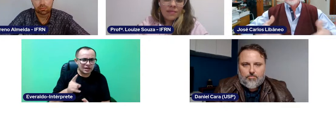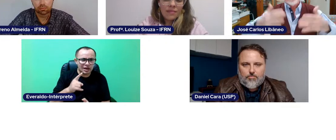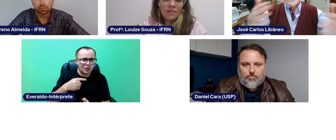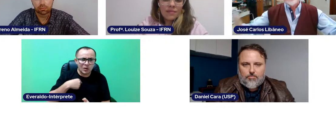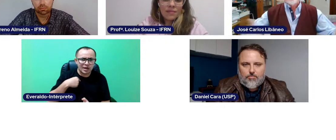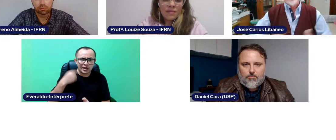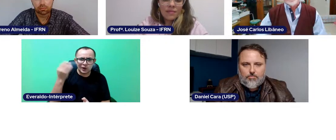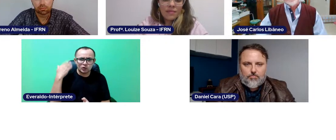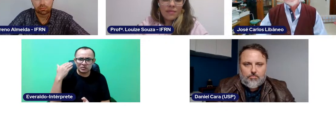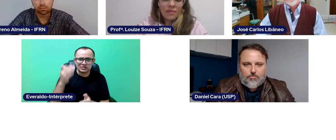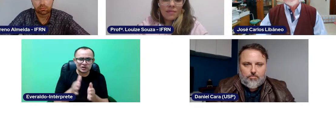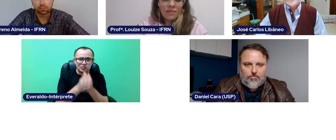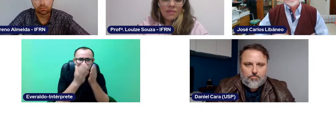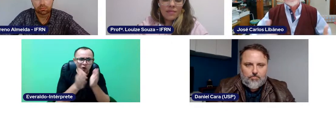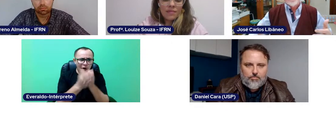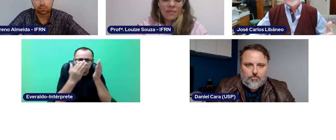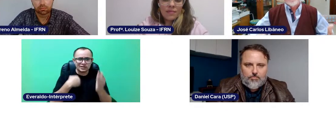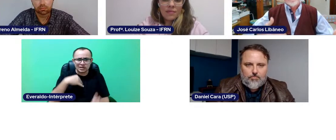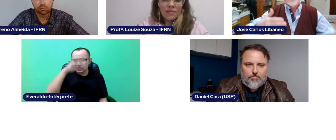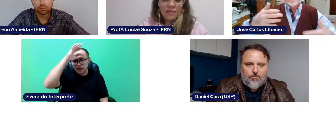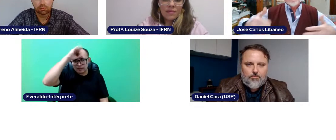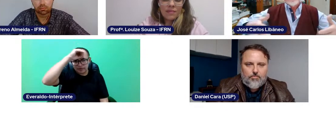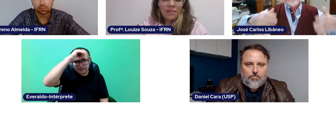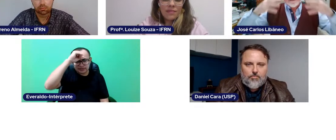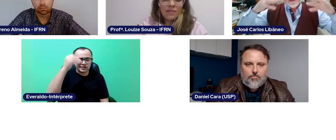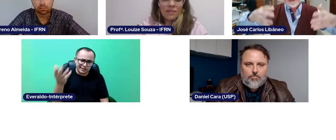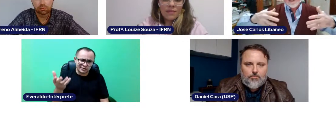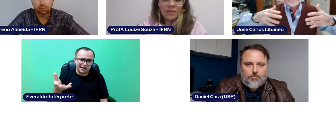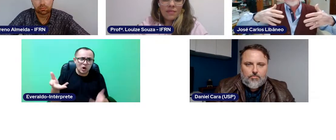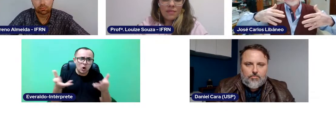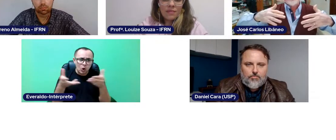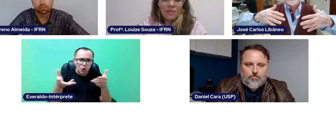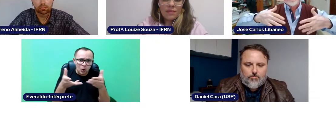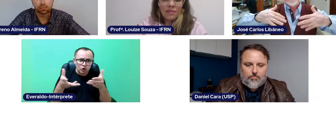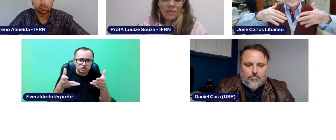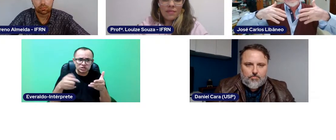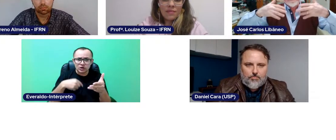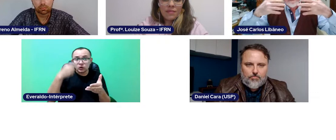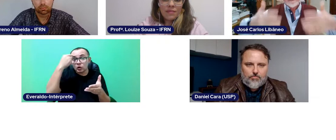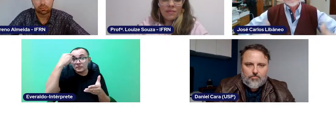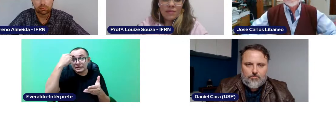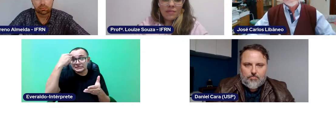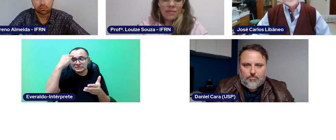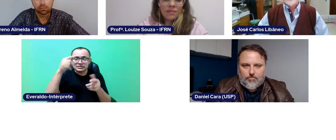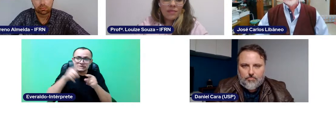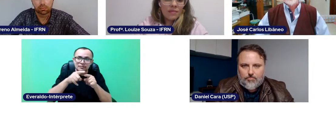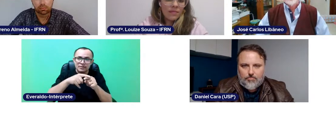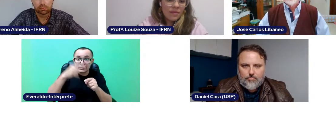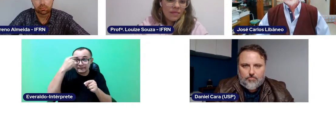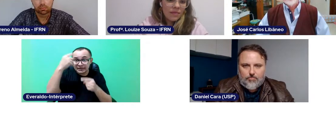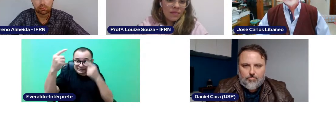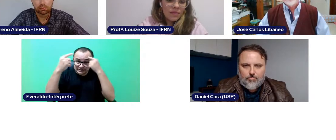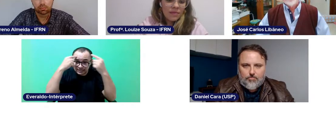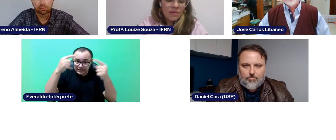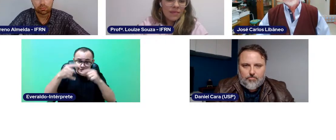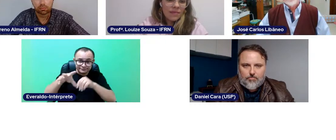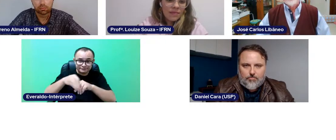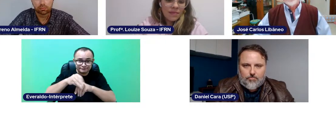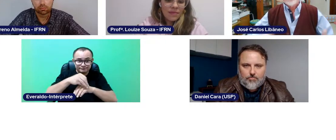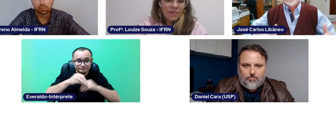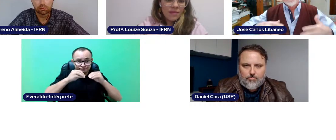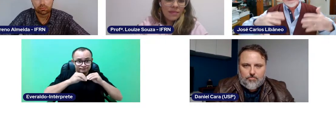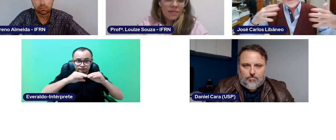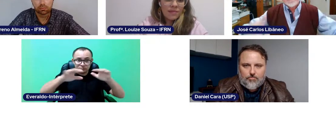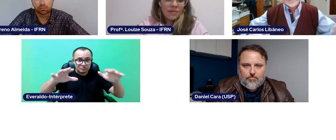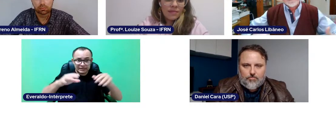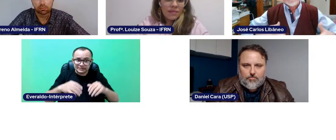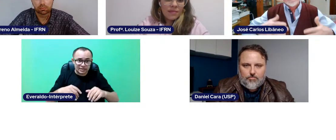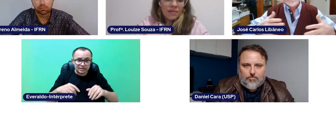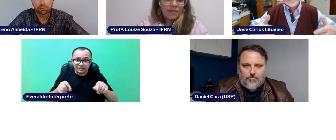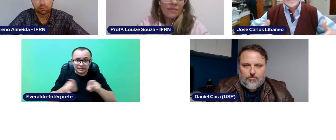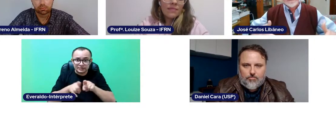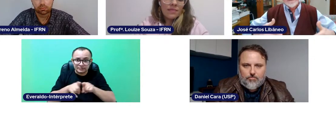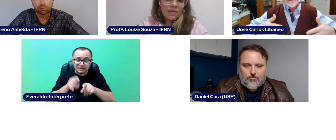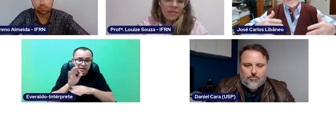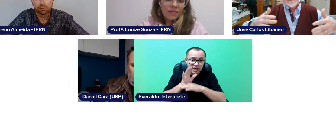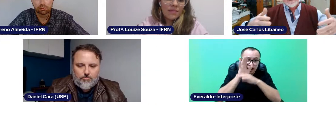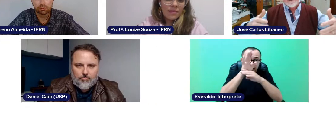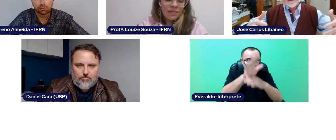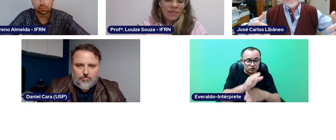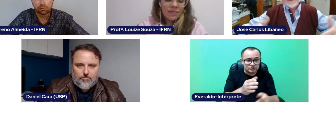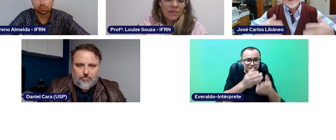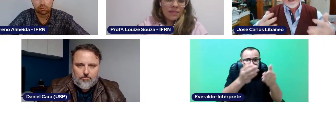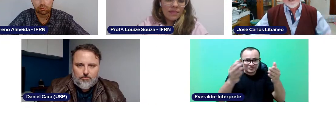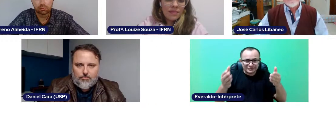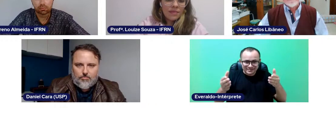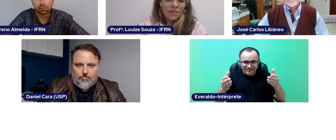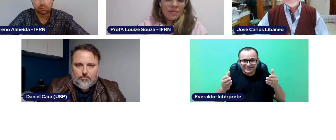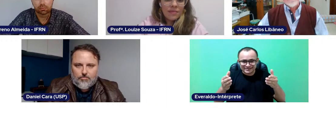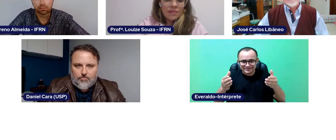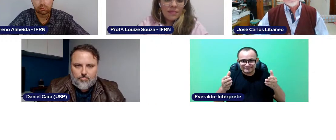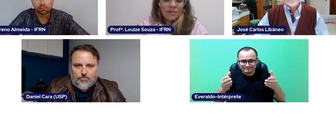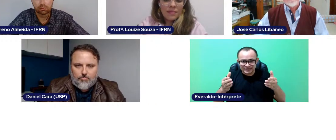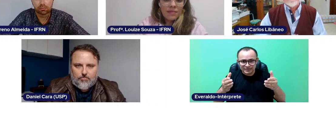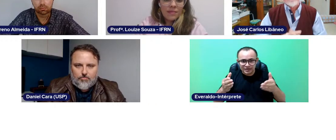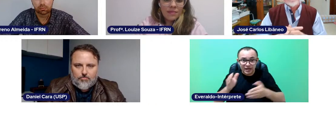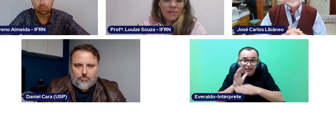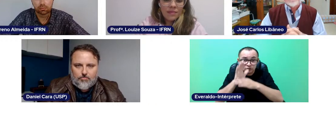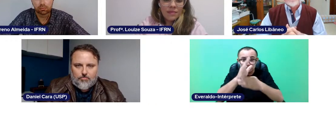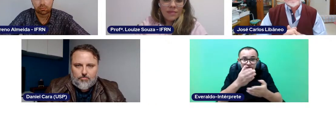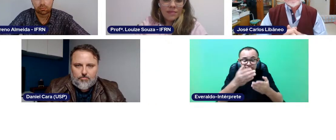And I am here. Being able to think, to pass my ideas on, and to help other people to think as well. In other words, guys,